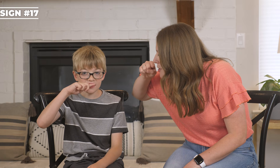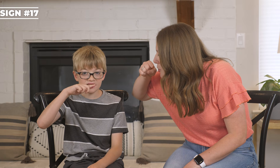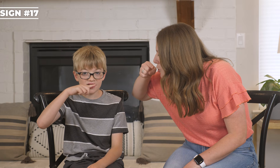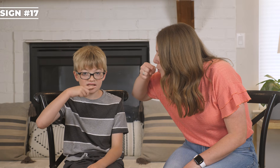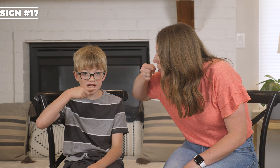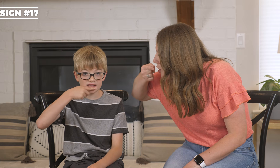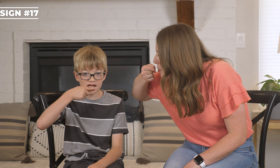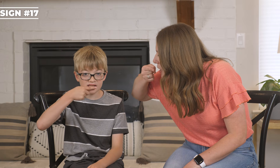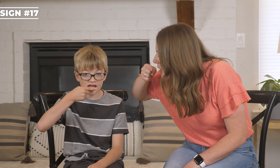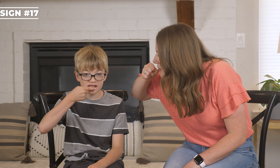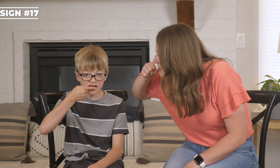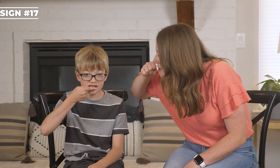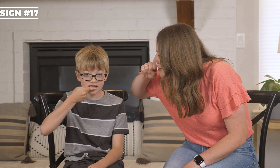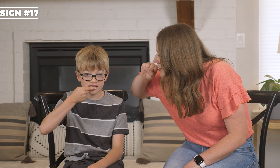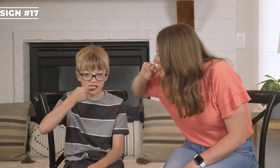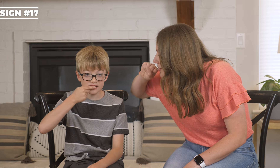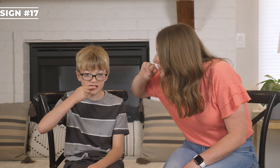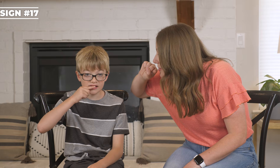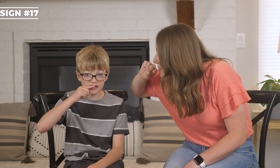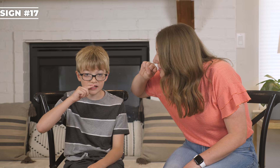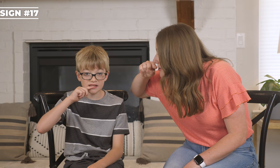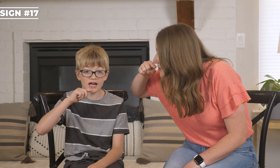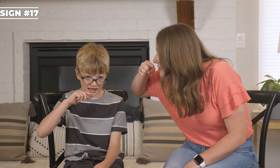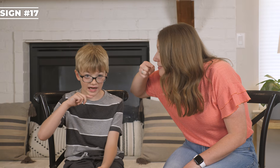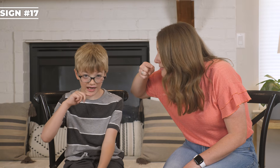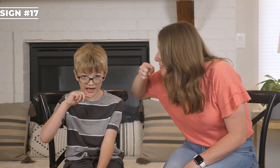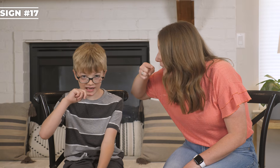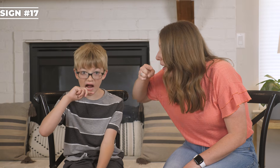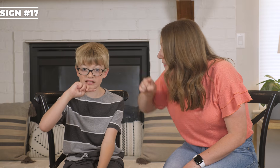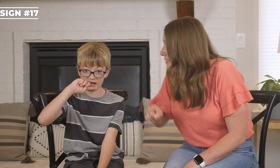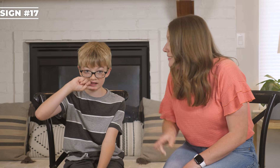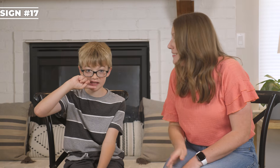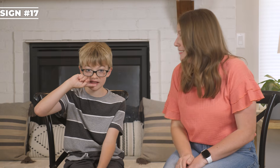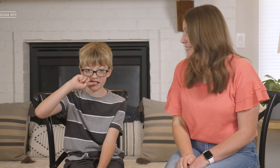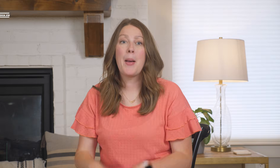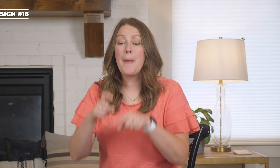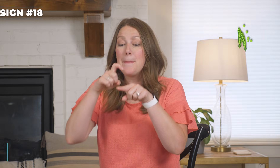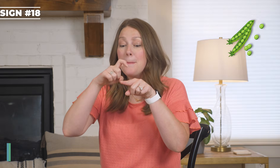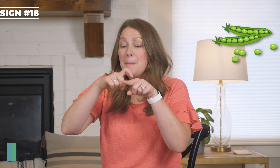eating some good corn on the cob right now? Yeah.